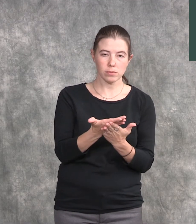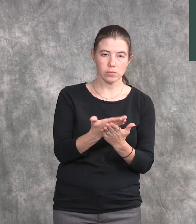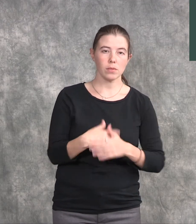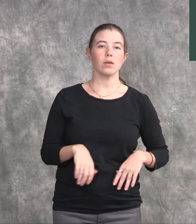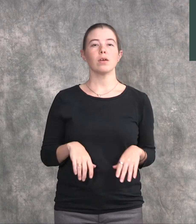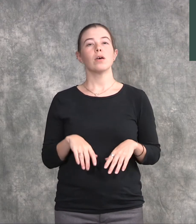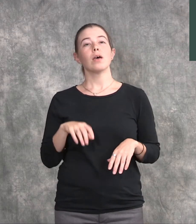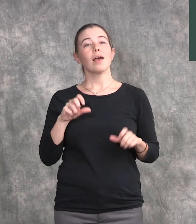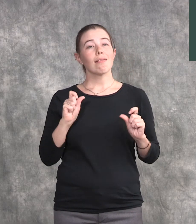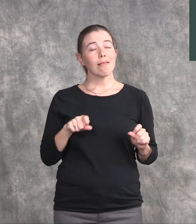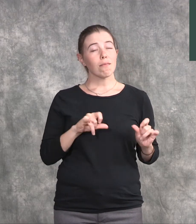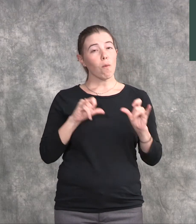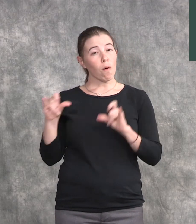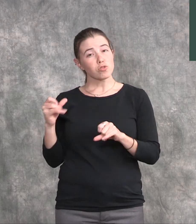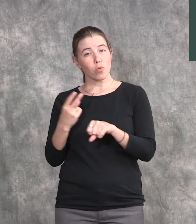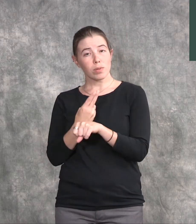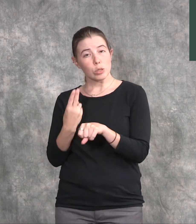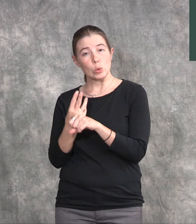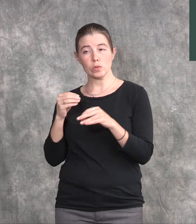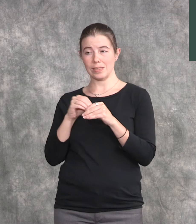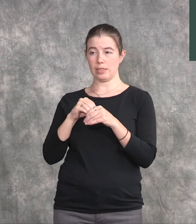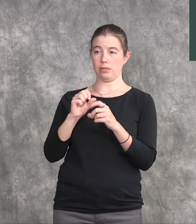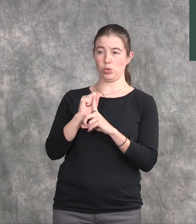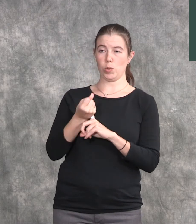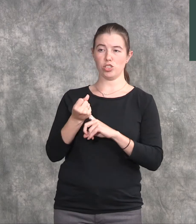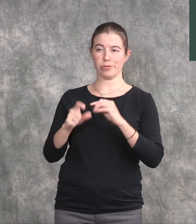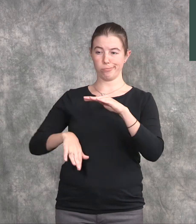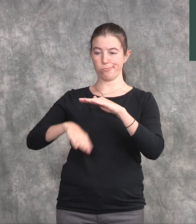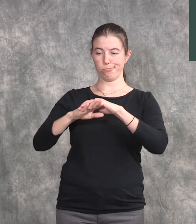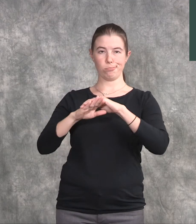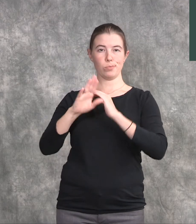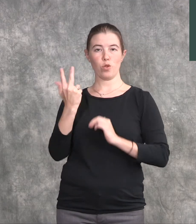arrive. It can also be used in discussions